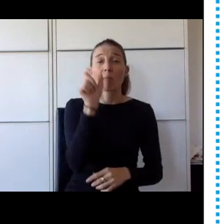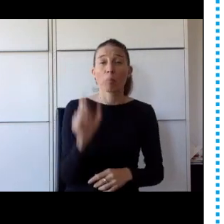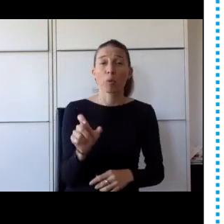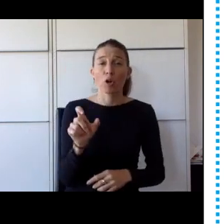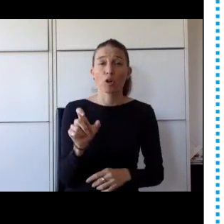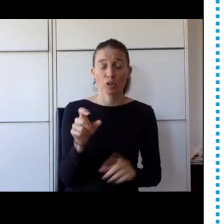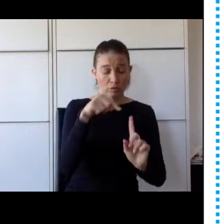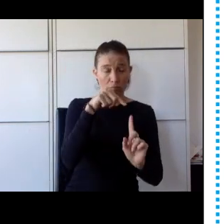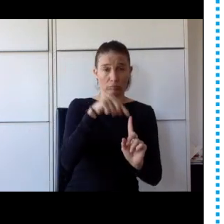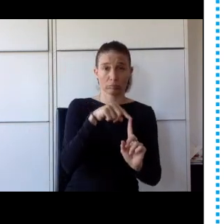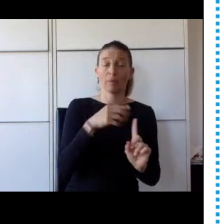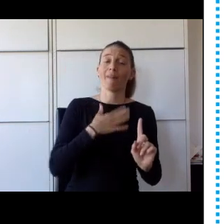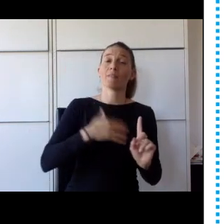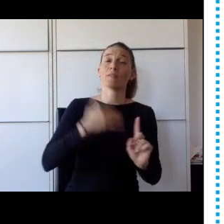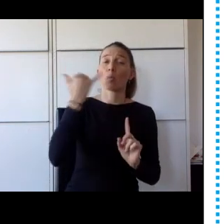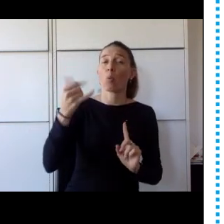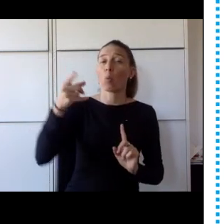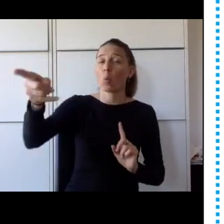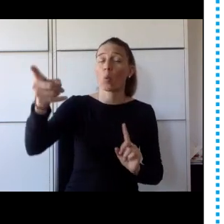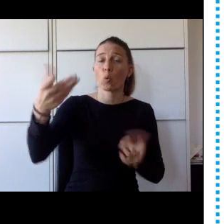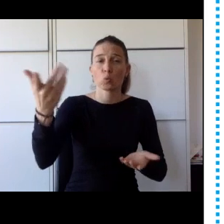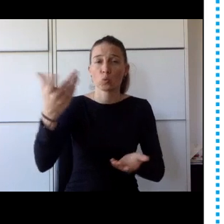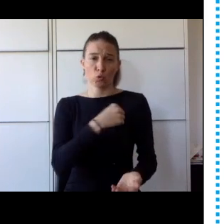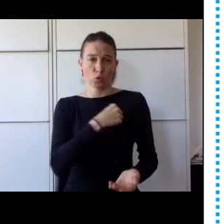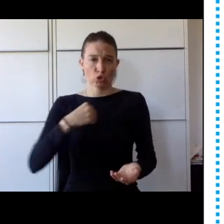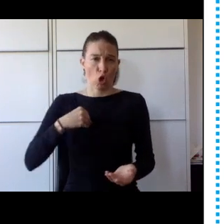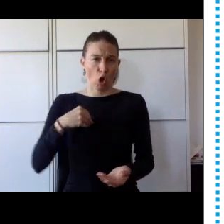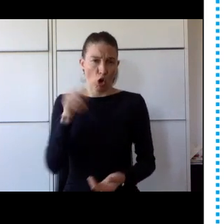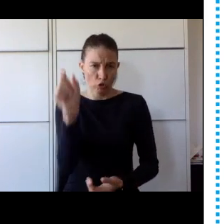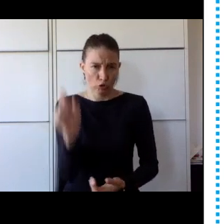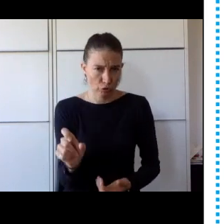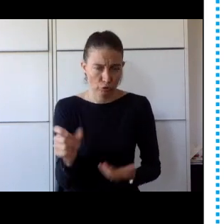their doctor and makes use of relay service,